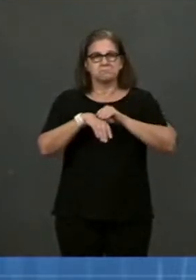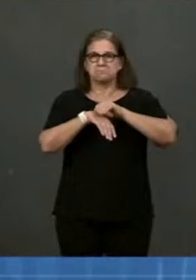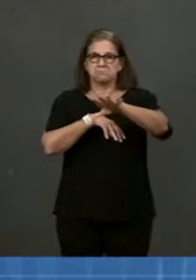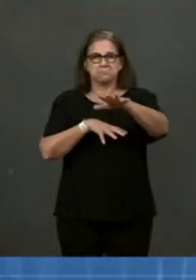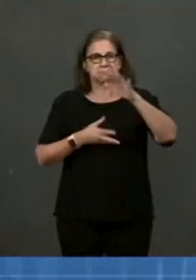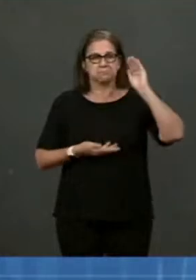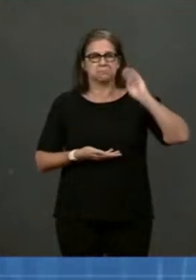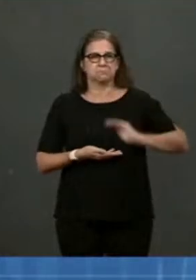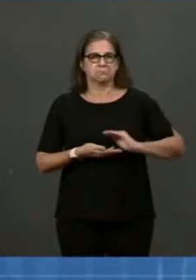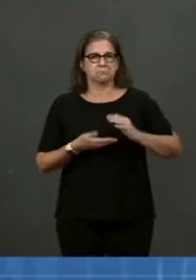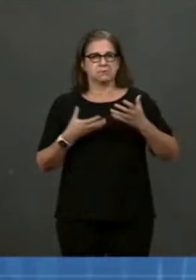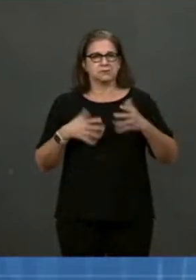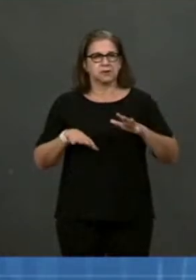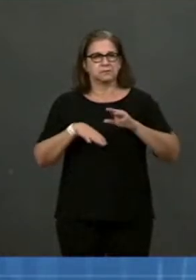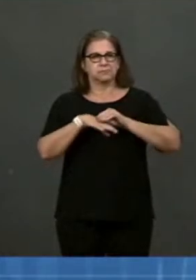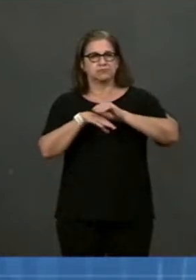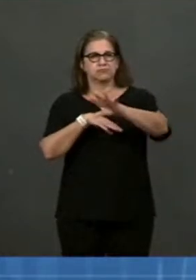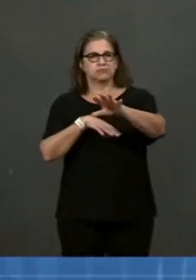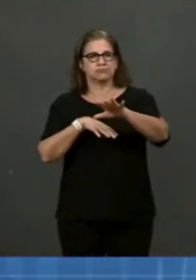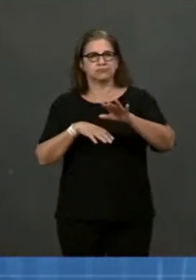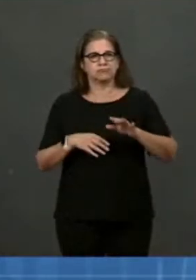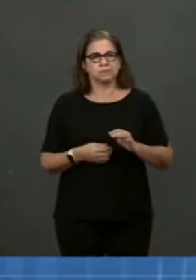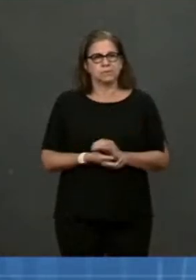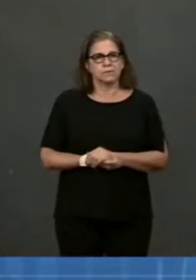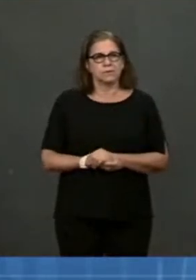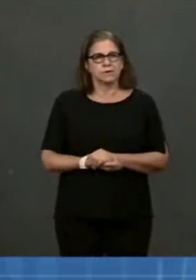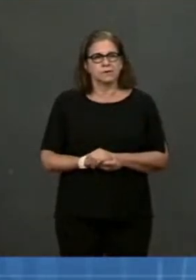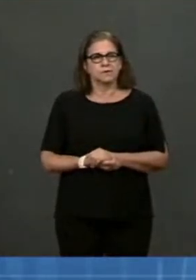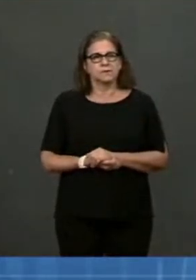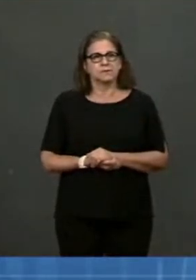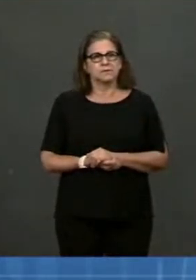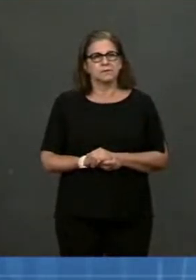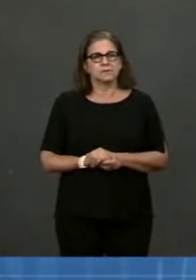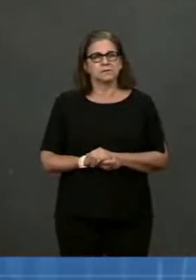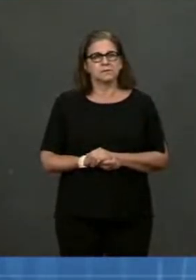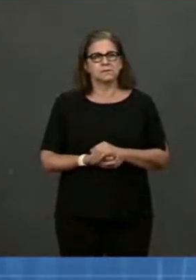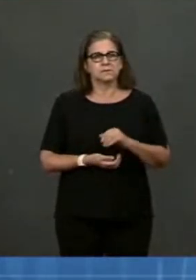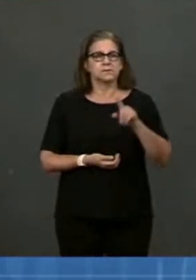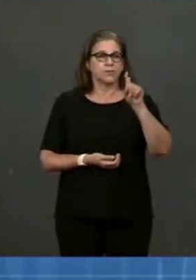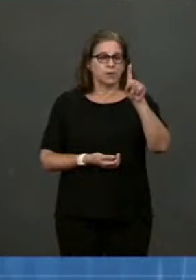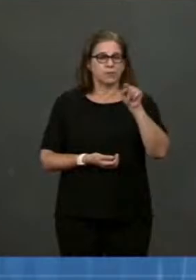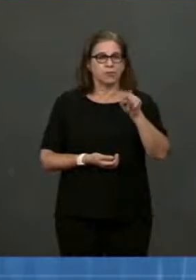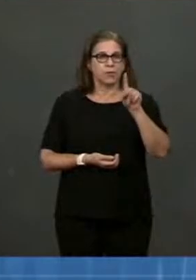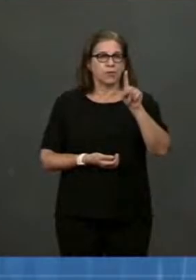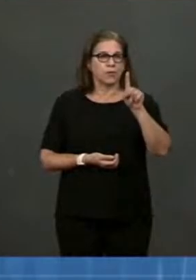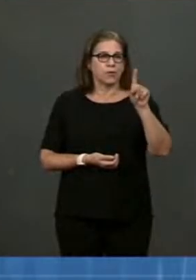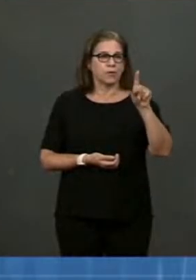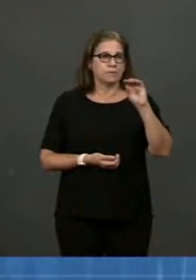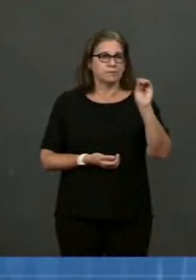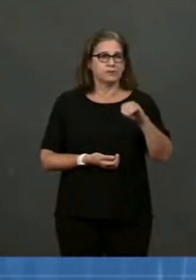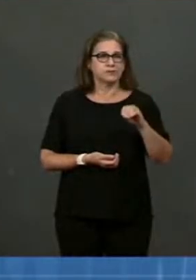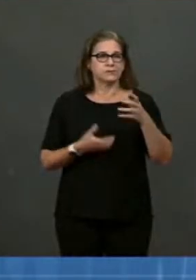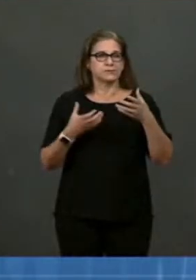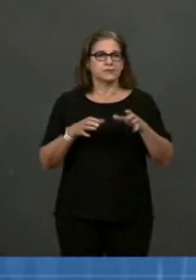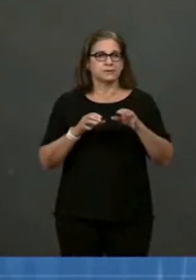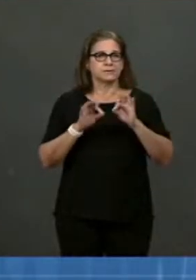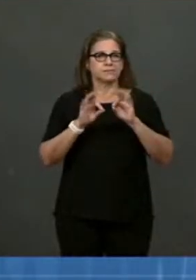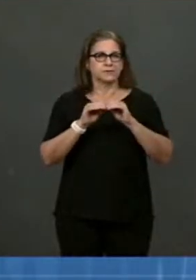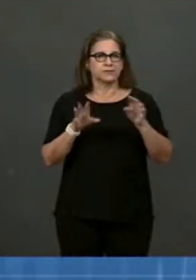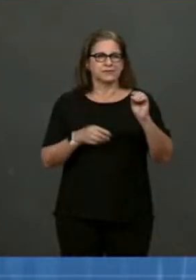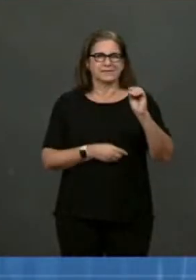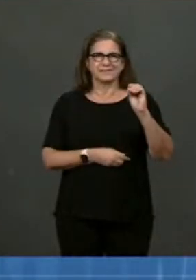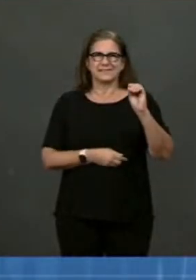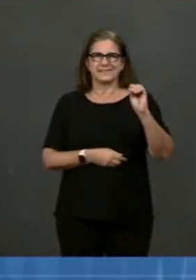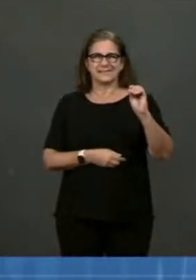IT HAS GONE DOWN FROM 1.33 TO